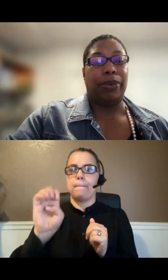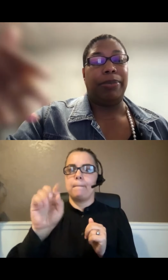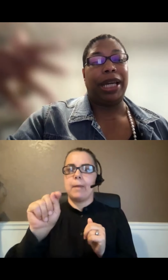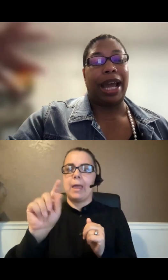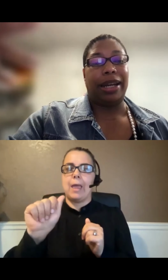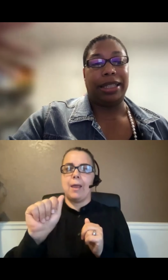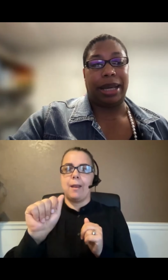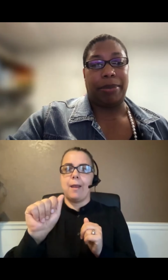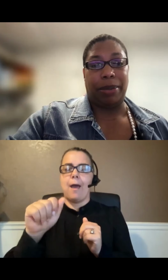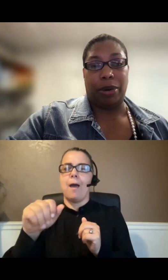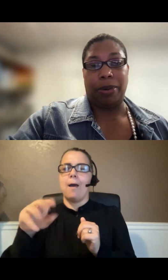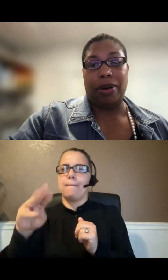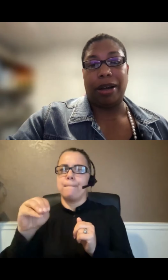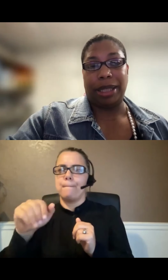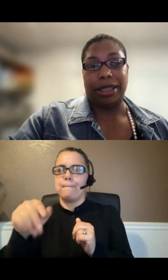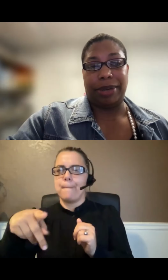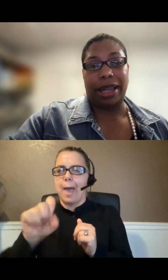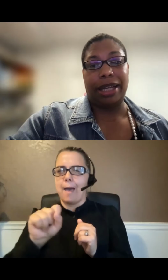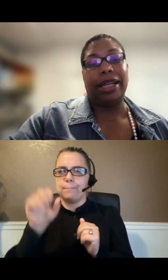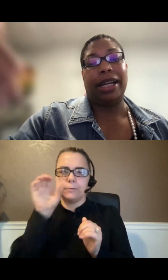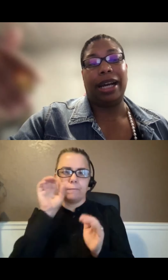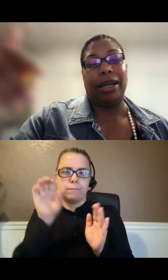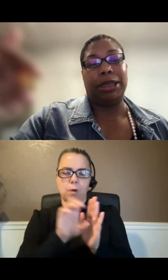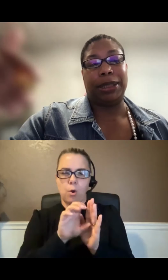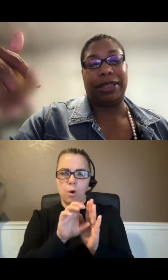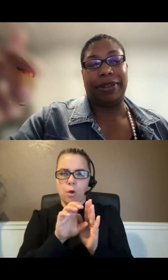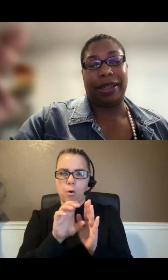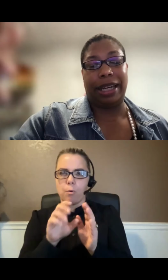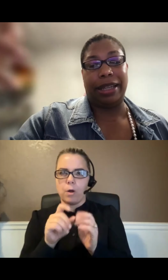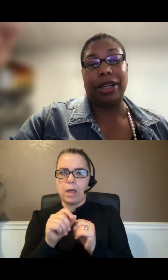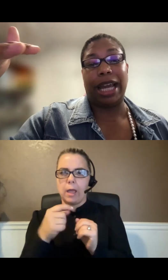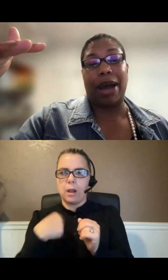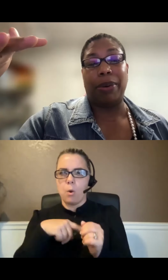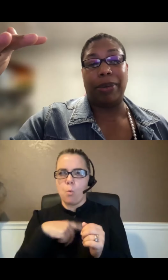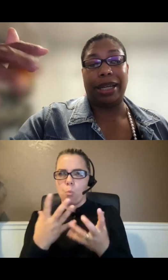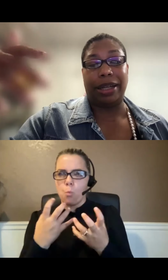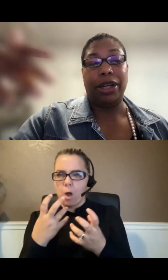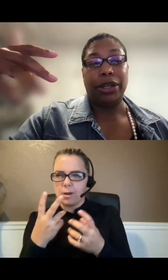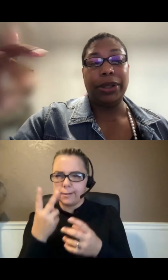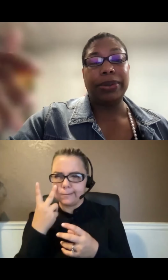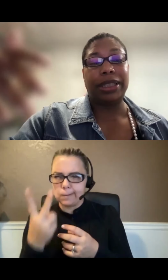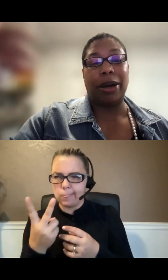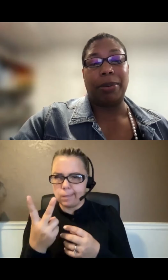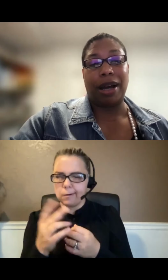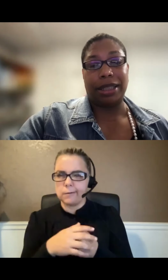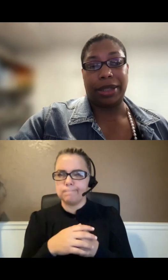We began examining mobile augmented reality specifically looking at what we can use to help content